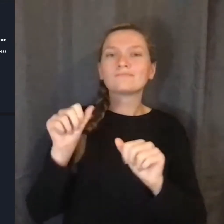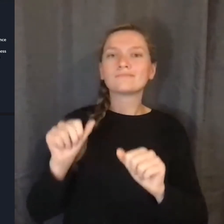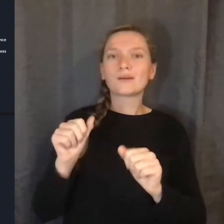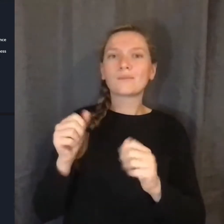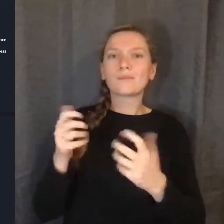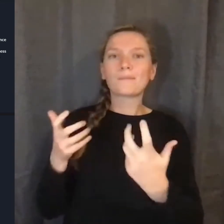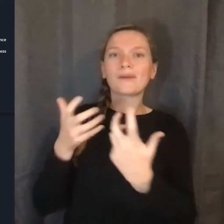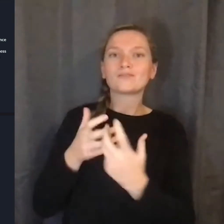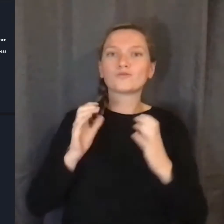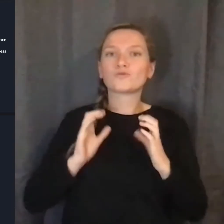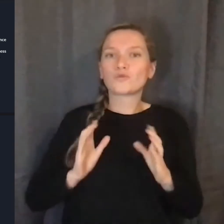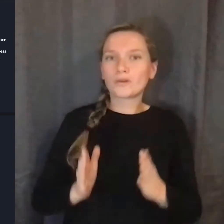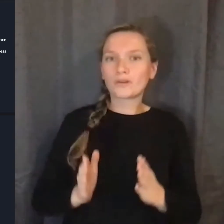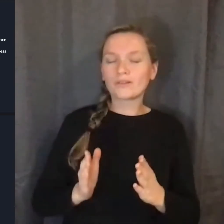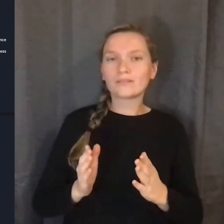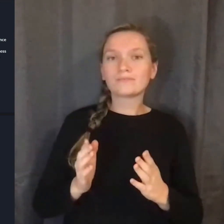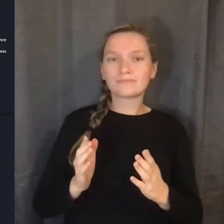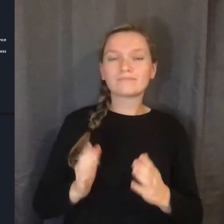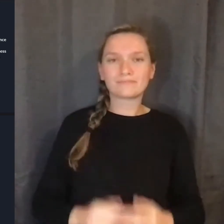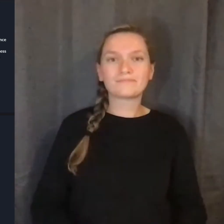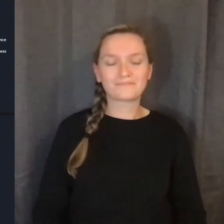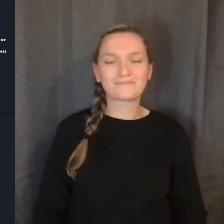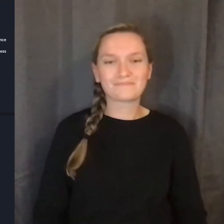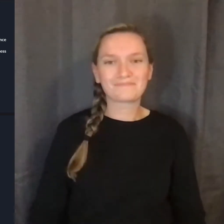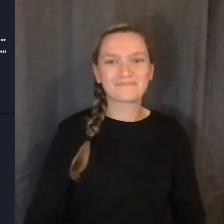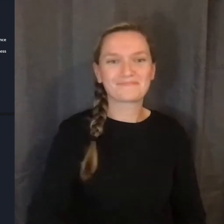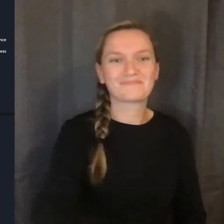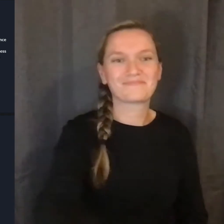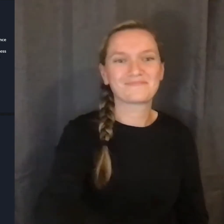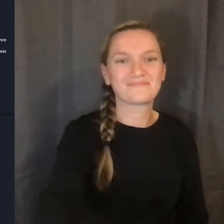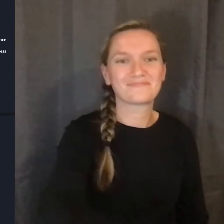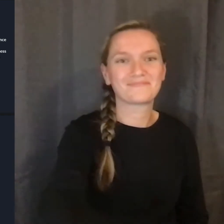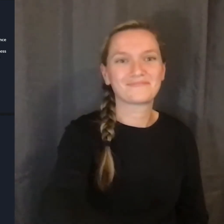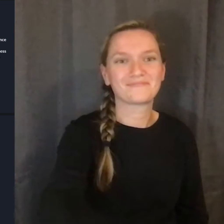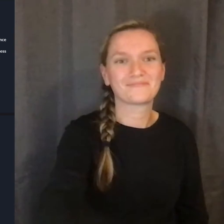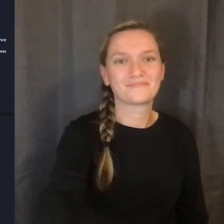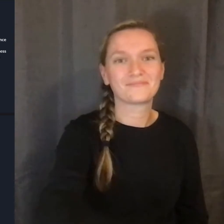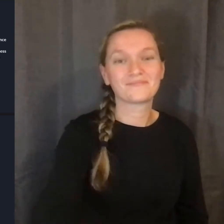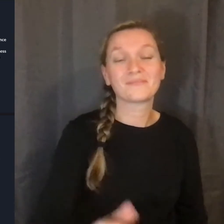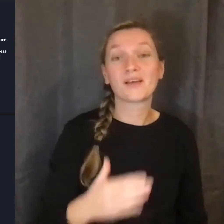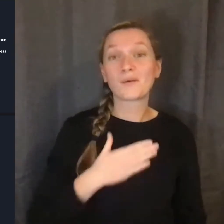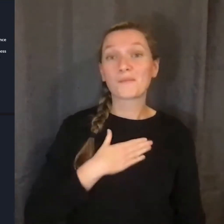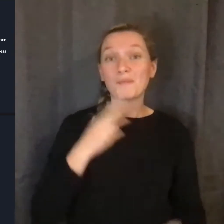and even apply this to our future assignments. Now we can match our consumers and their needs.